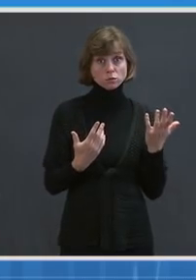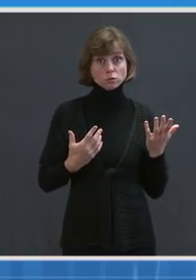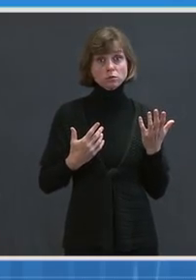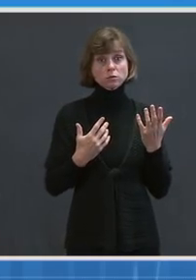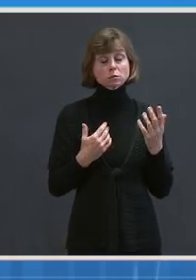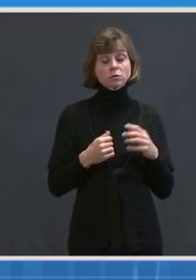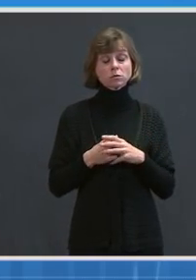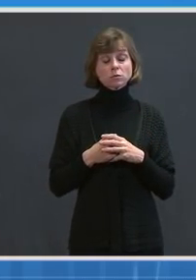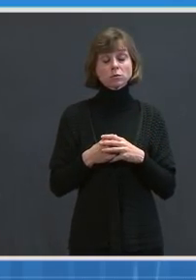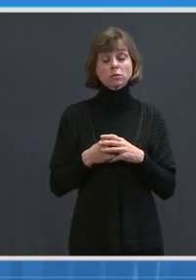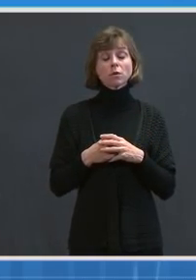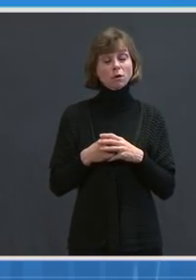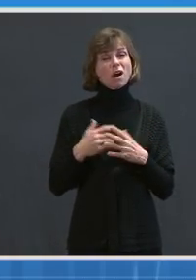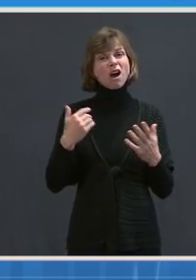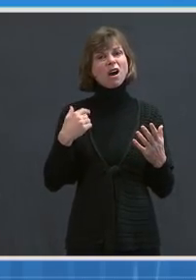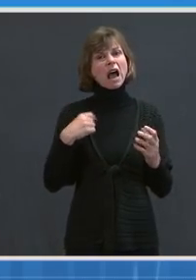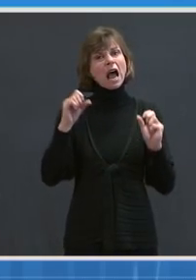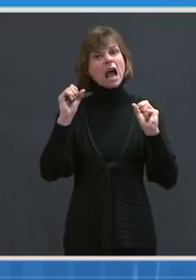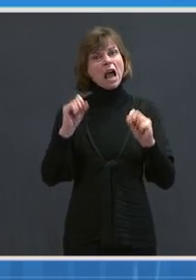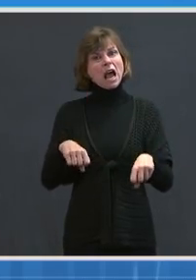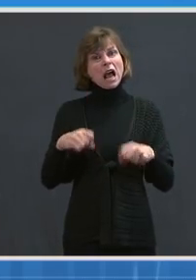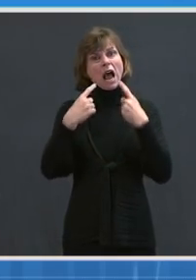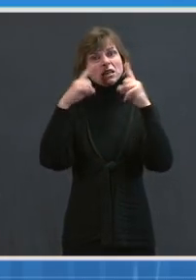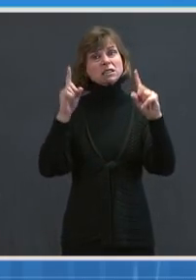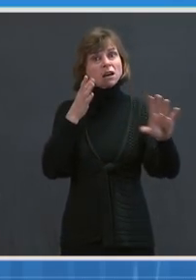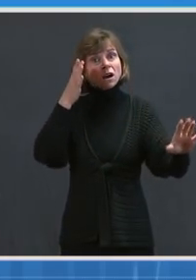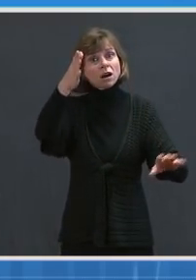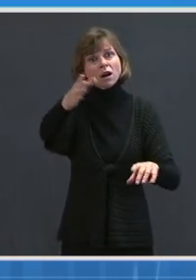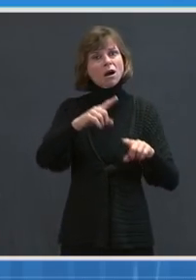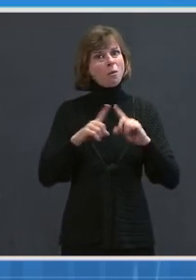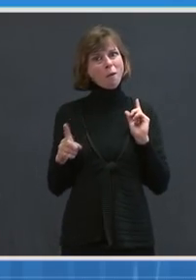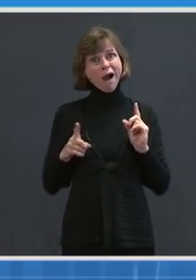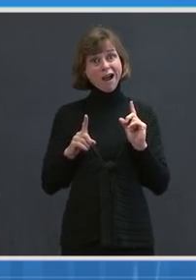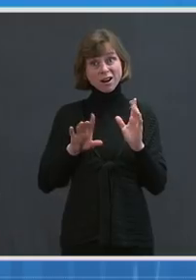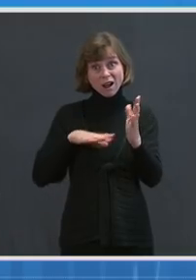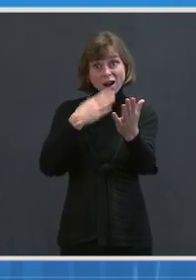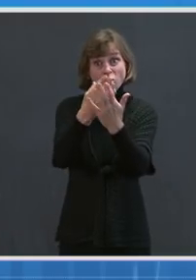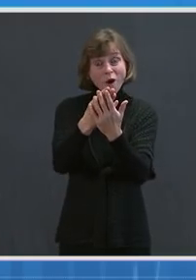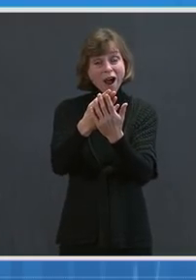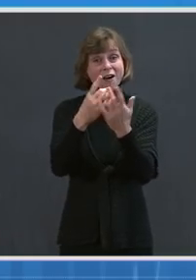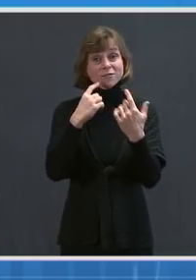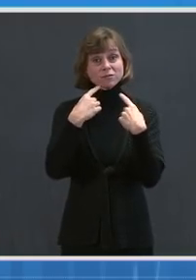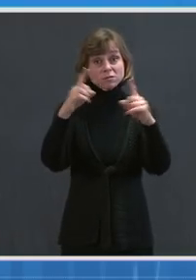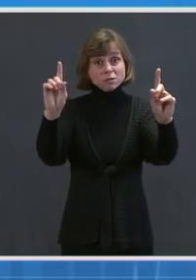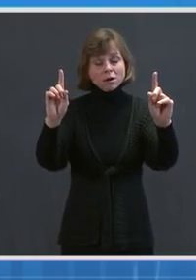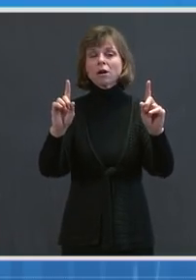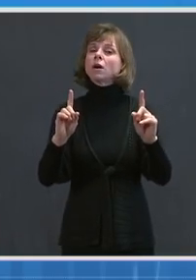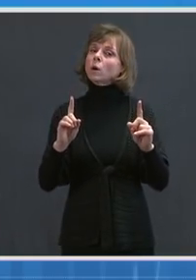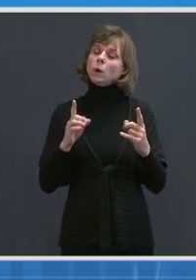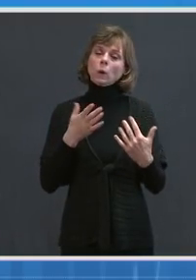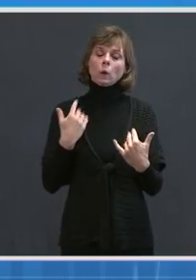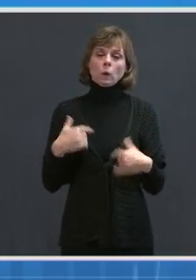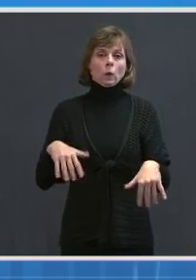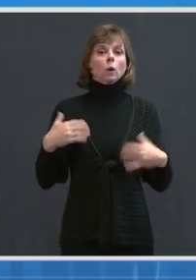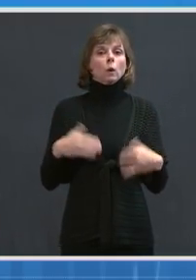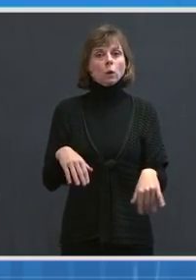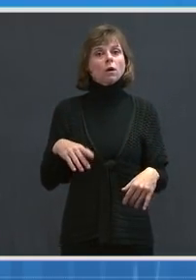that the road ahead may not be smooth. And that is within our control. By continuing to wear masks